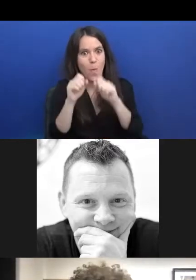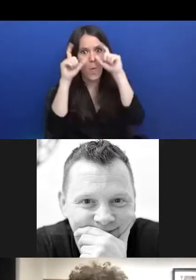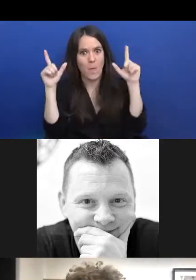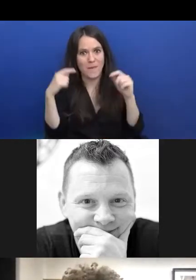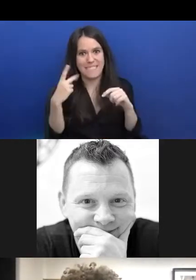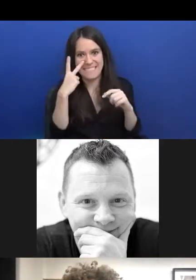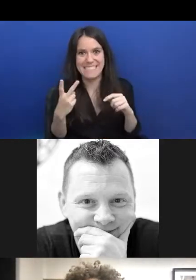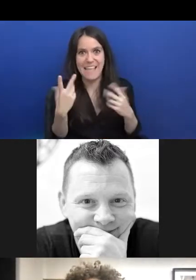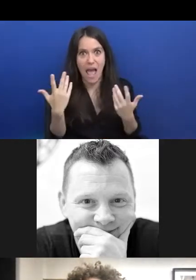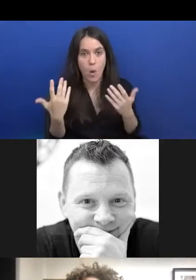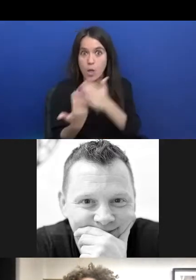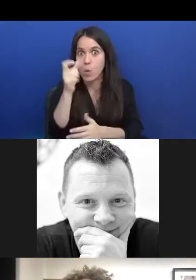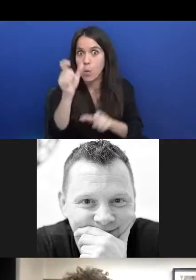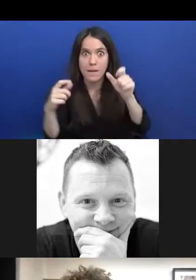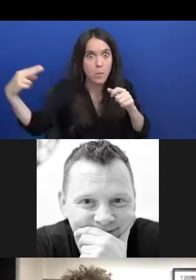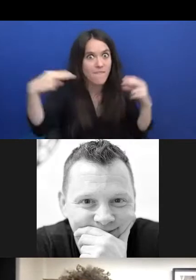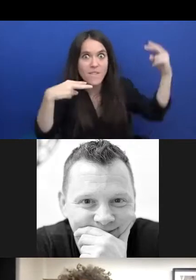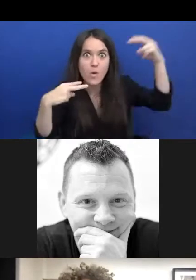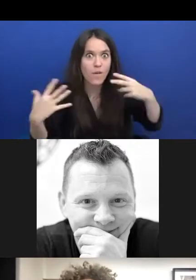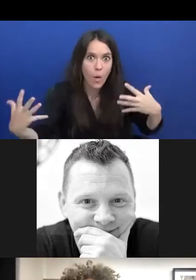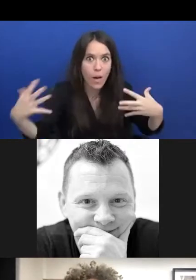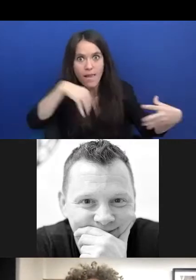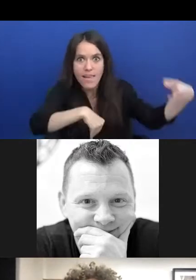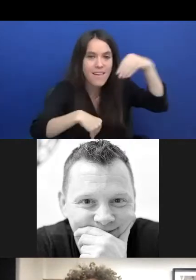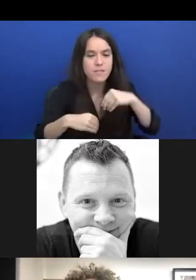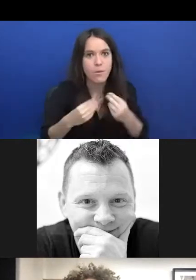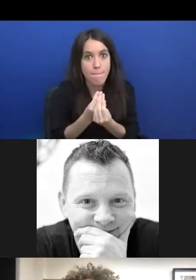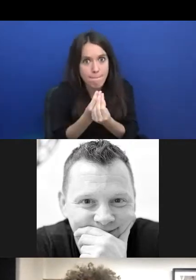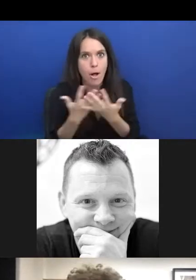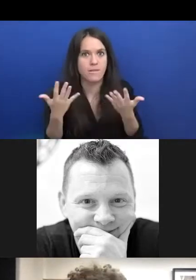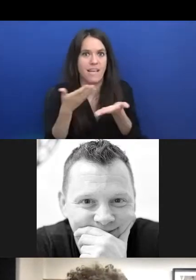are happening at Warruwi with multilingualism through doing this what I thought was sort of